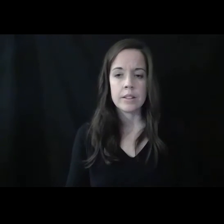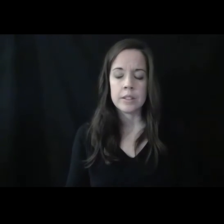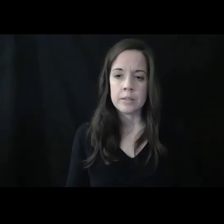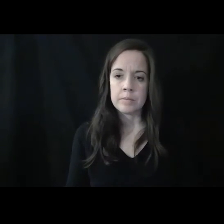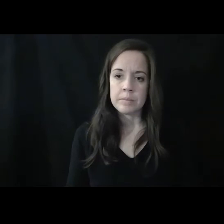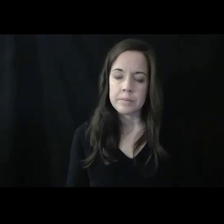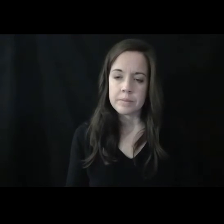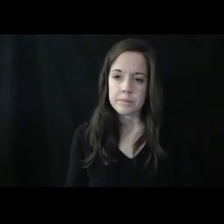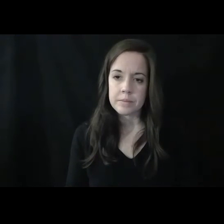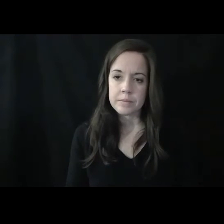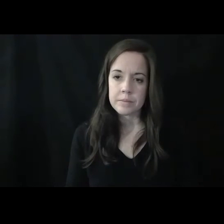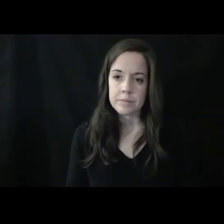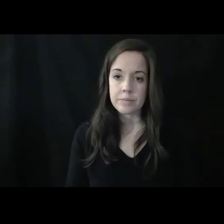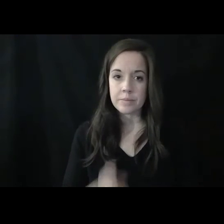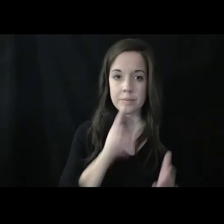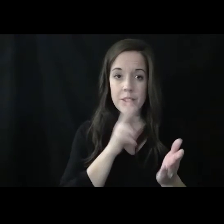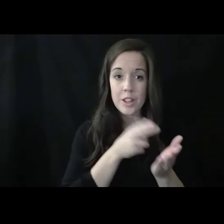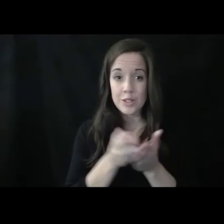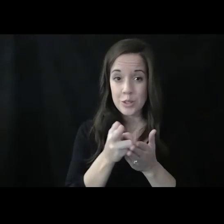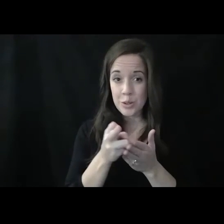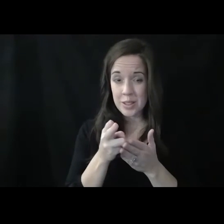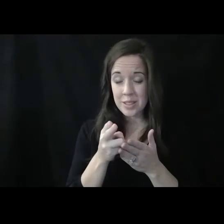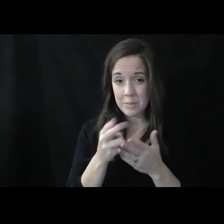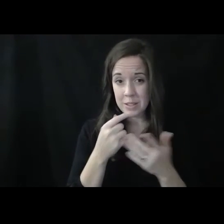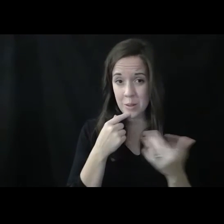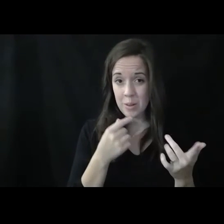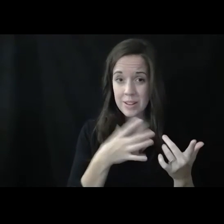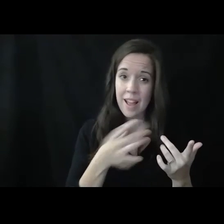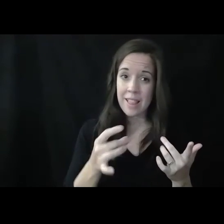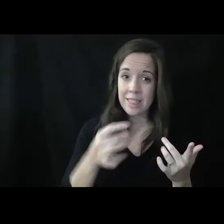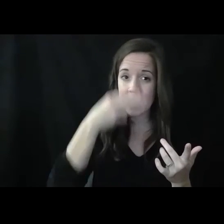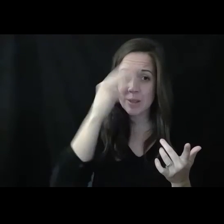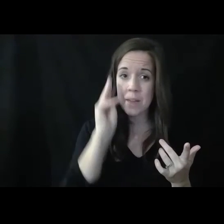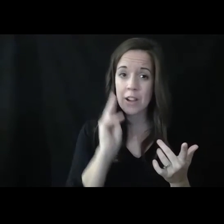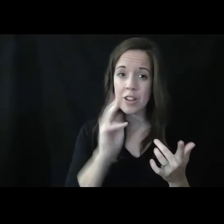Truth be told, I like Mary a little better when I imagine her like this, crouched